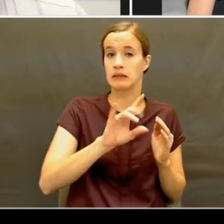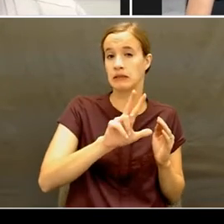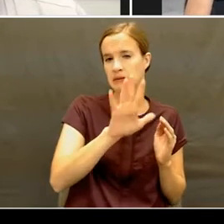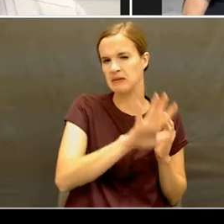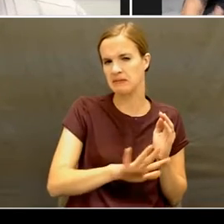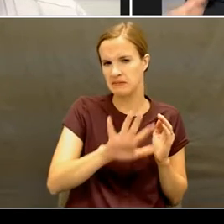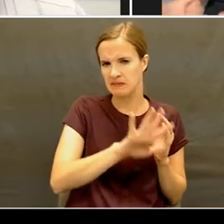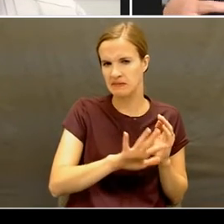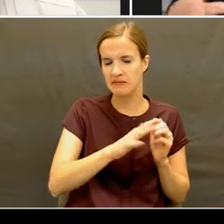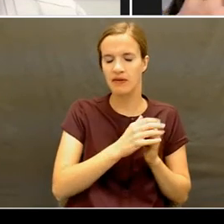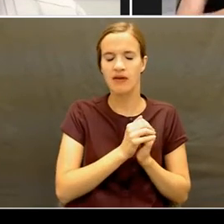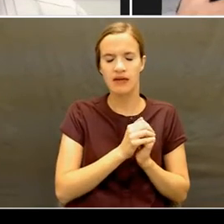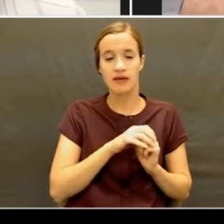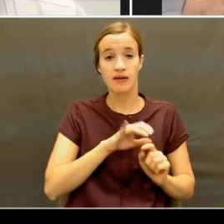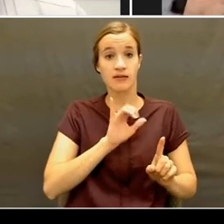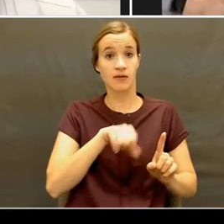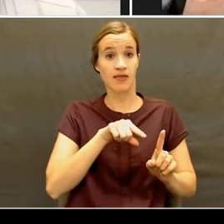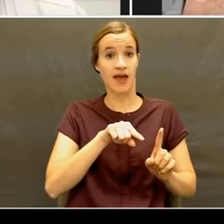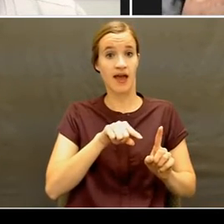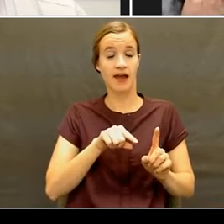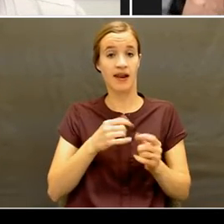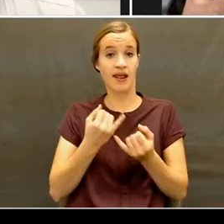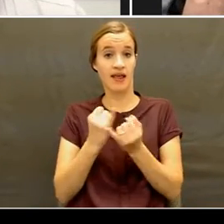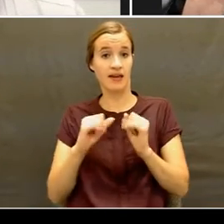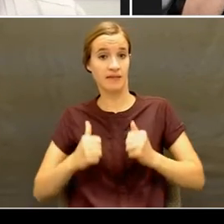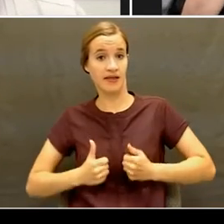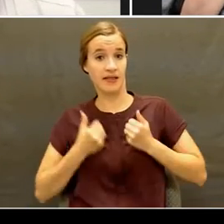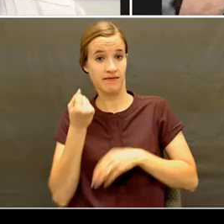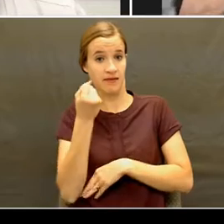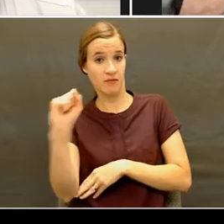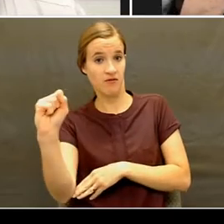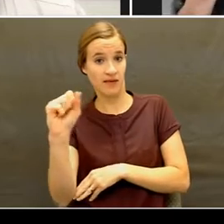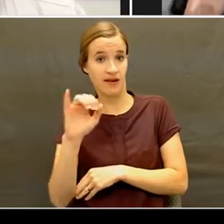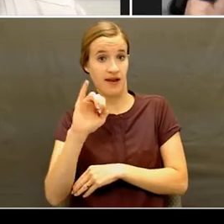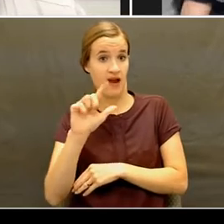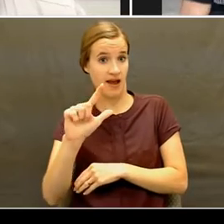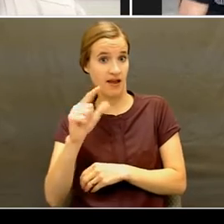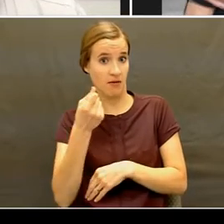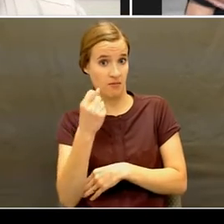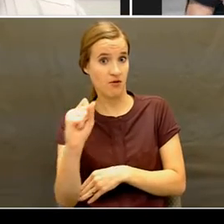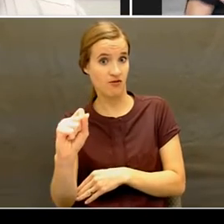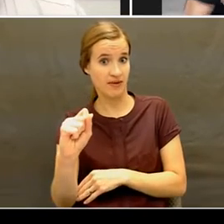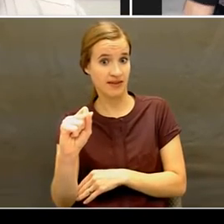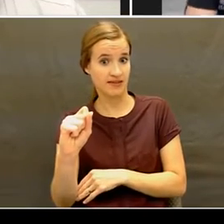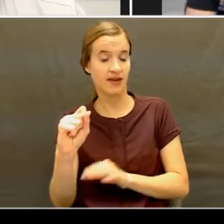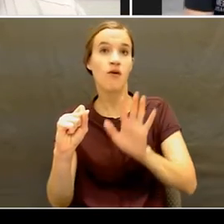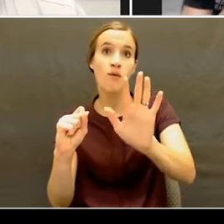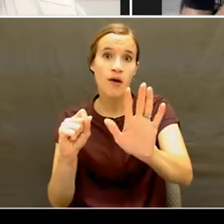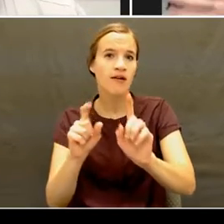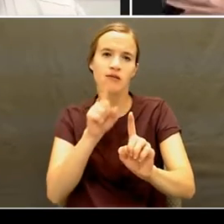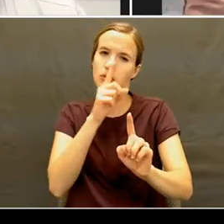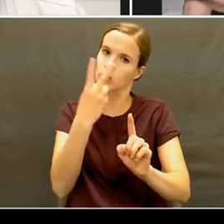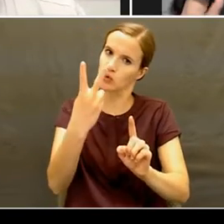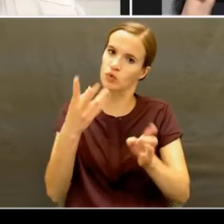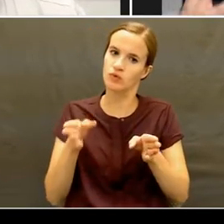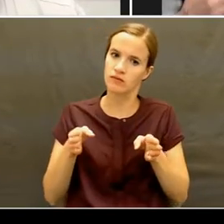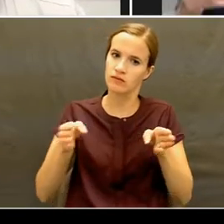Movement, the IL Movement and, you know, there's the IL Movement and the Disability Rights